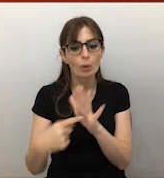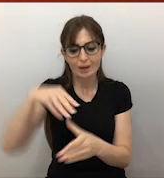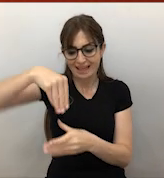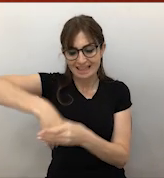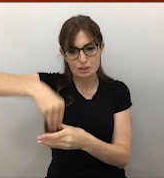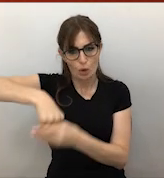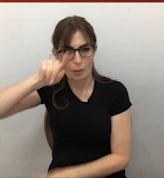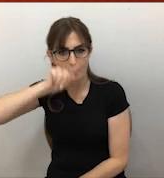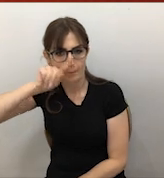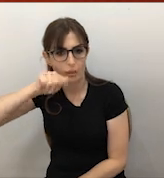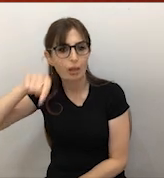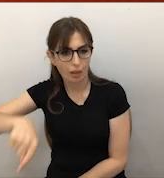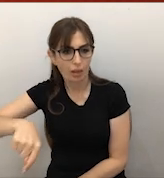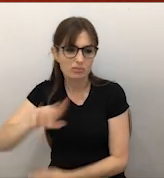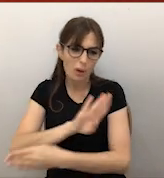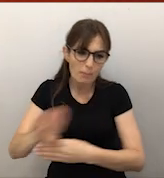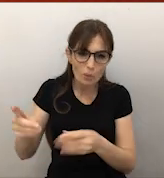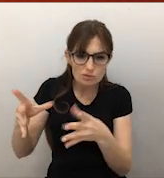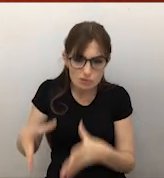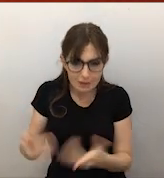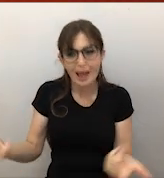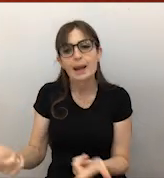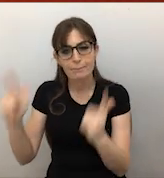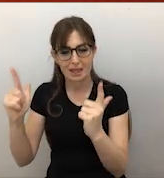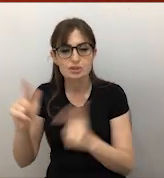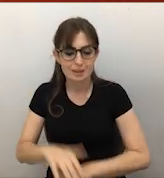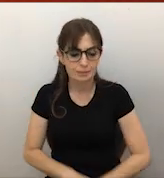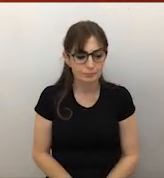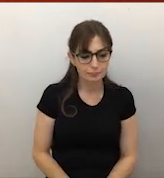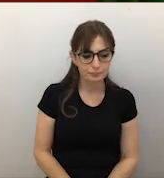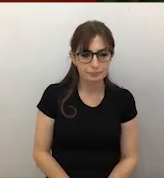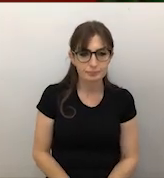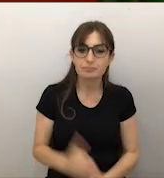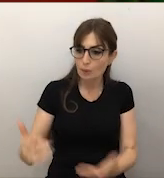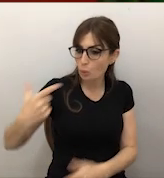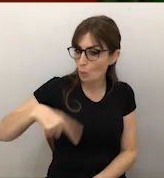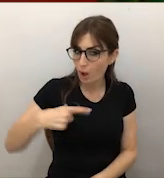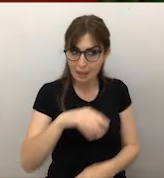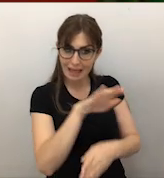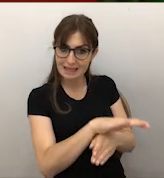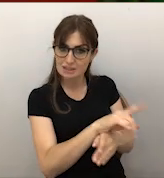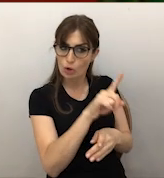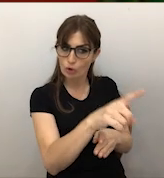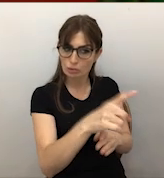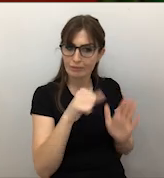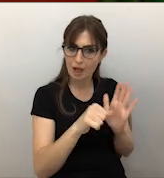stakeholders, being the board of directors and the management team. The purpose of external financial statements is